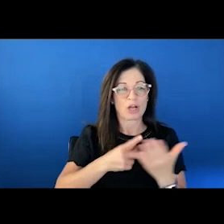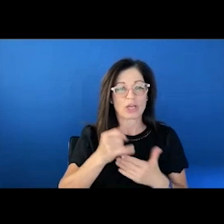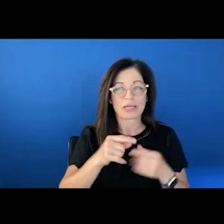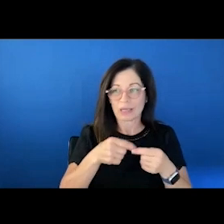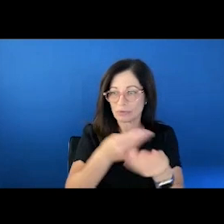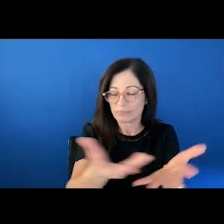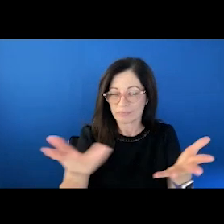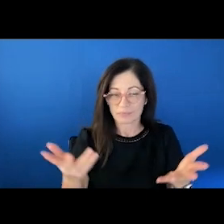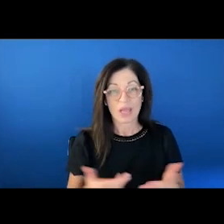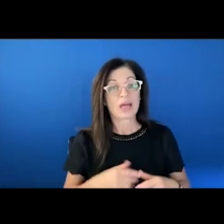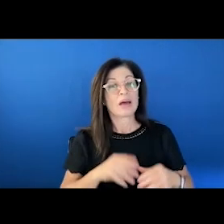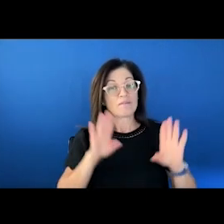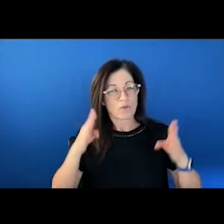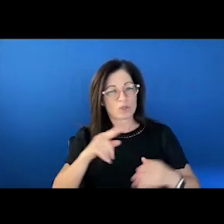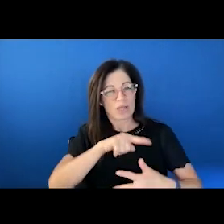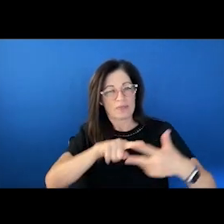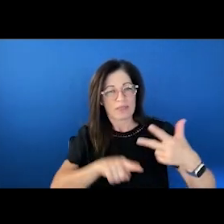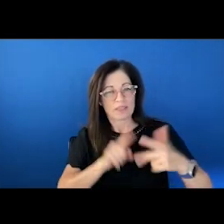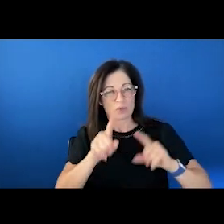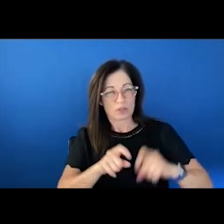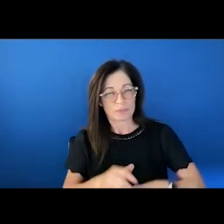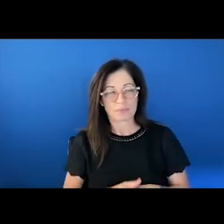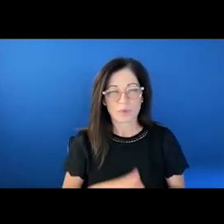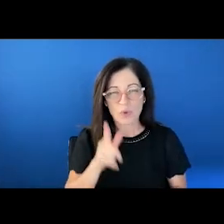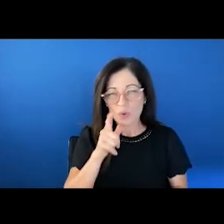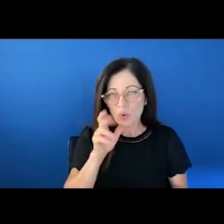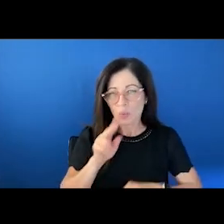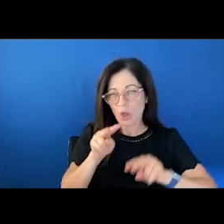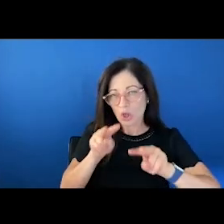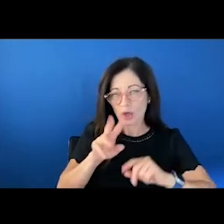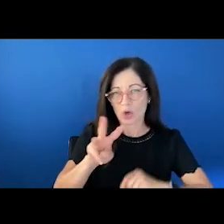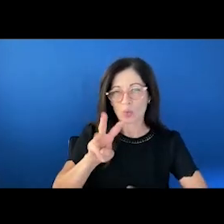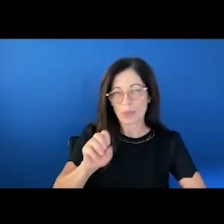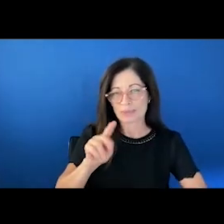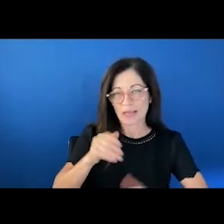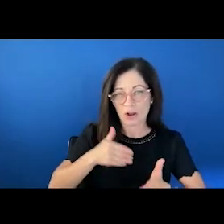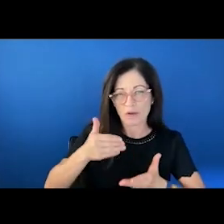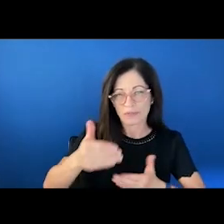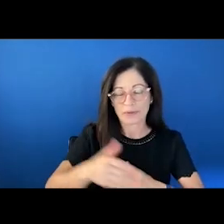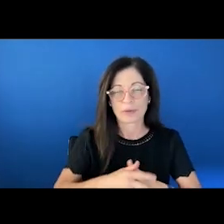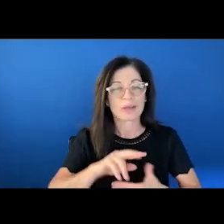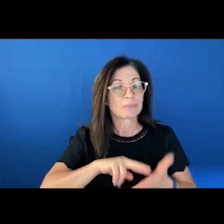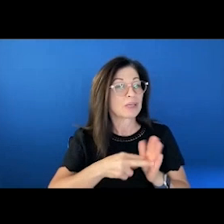Focus on answering the following questions: Who will frequent this website? In another words,